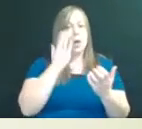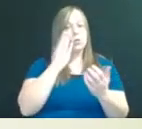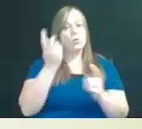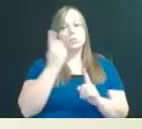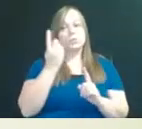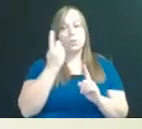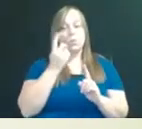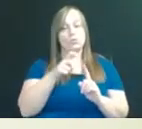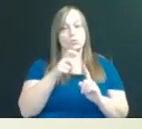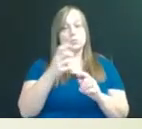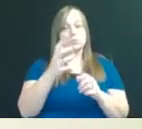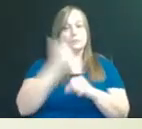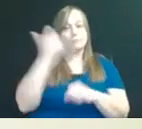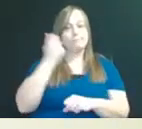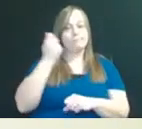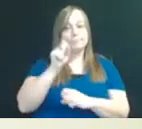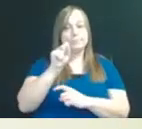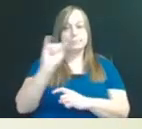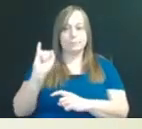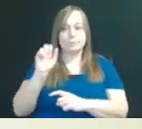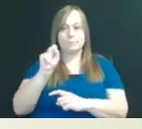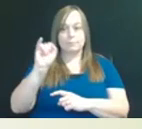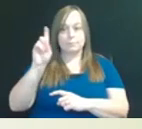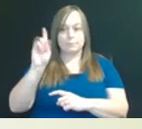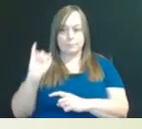who is receiving benefits from SSI or SSDI